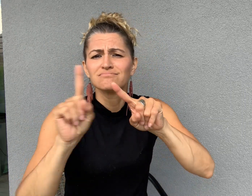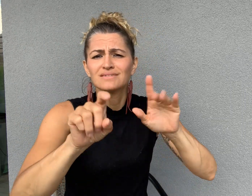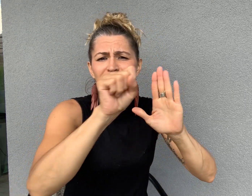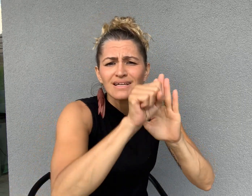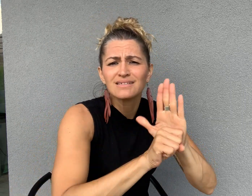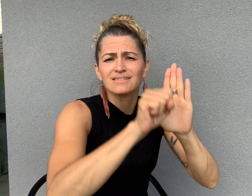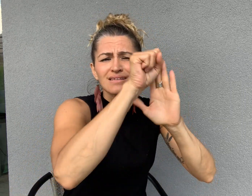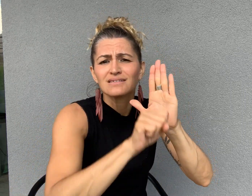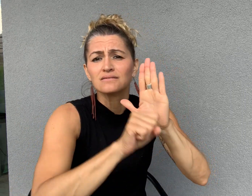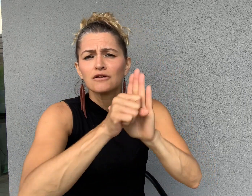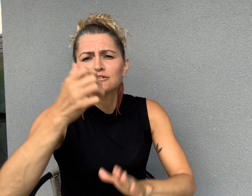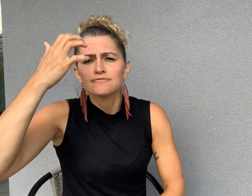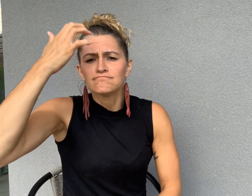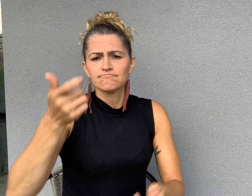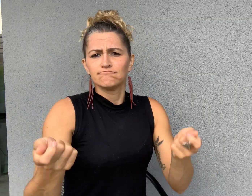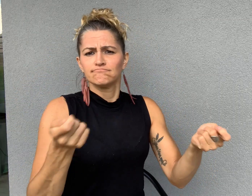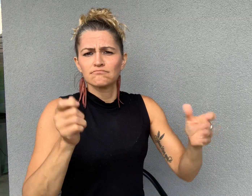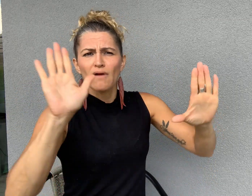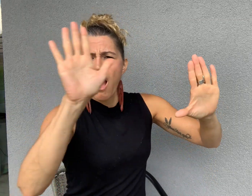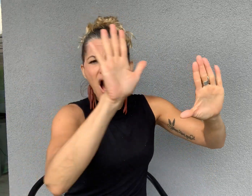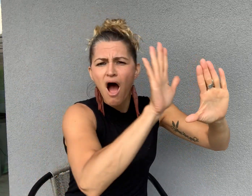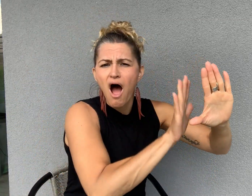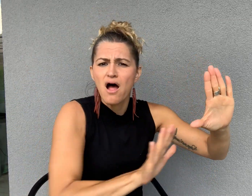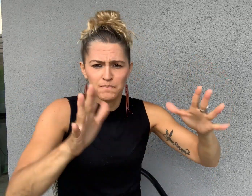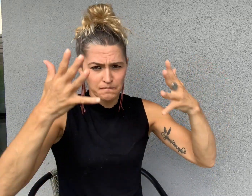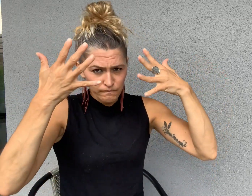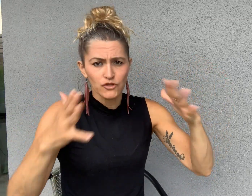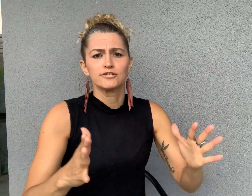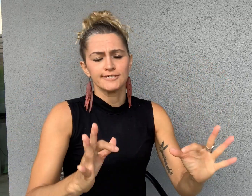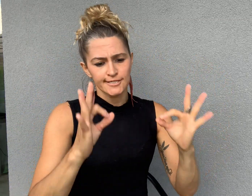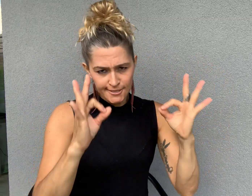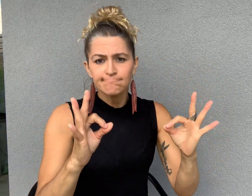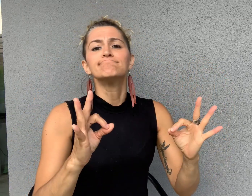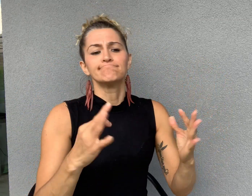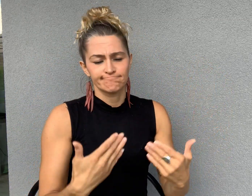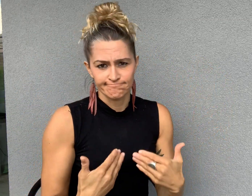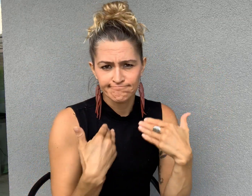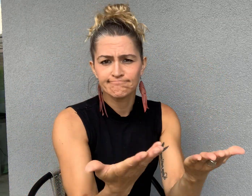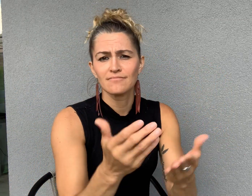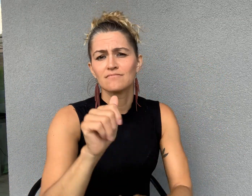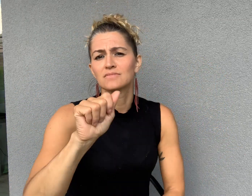in the United States have provided an ASL interpreter